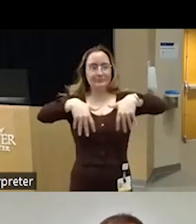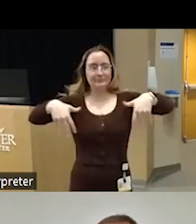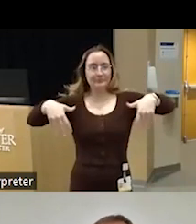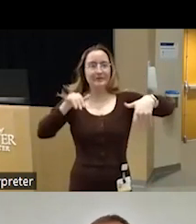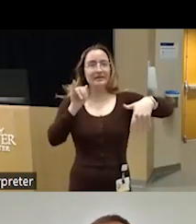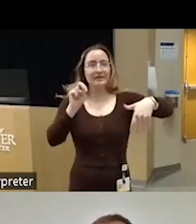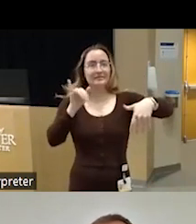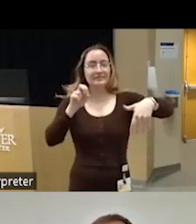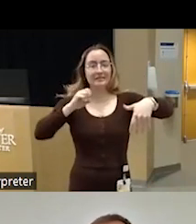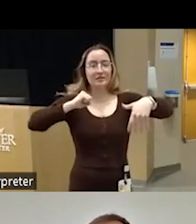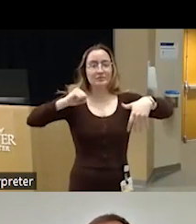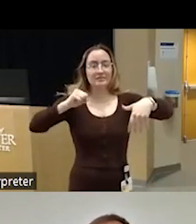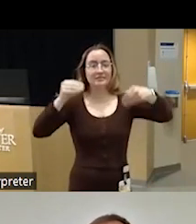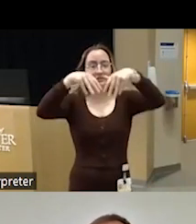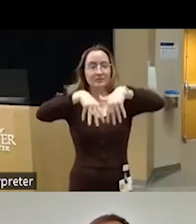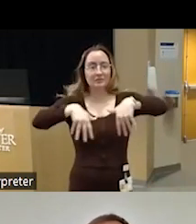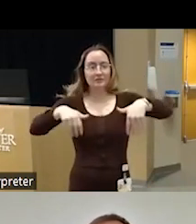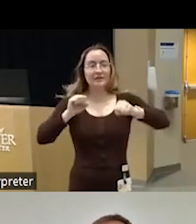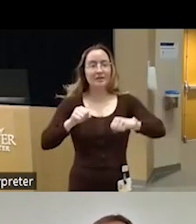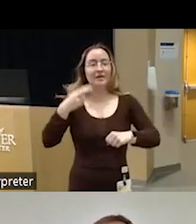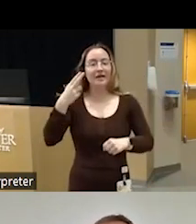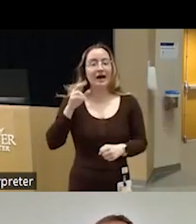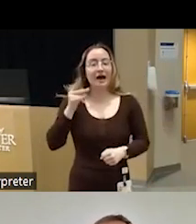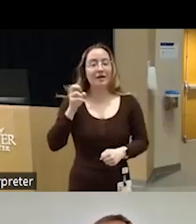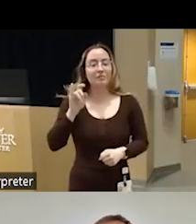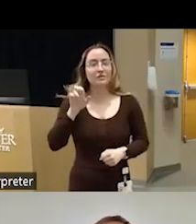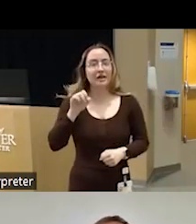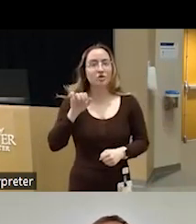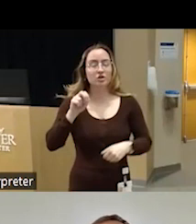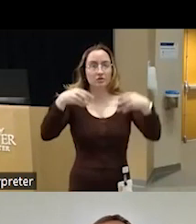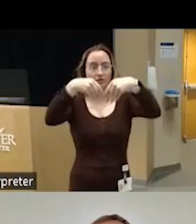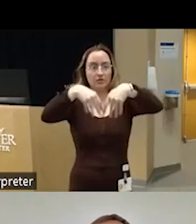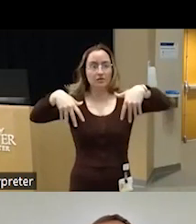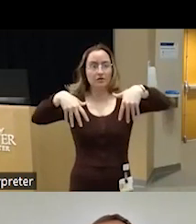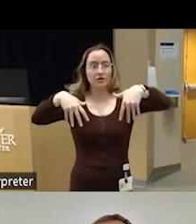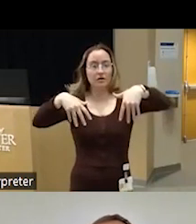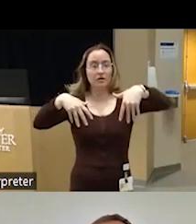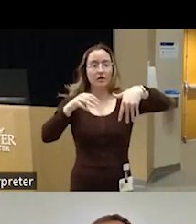to hypertension. But what we measure as our cardiovascular risk factors